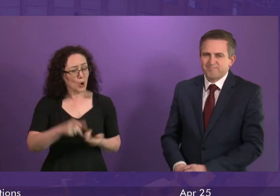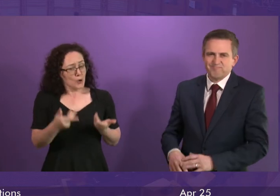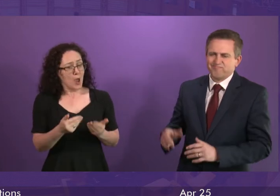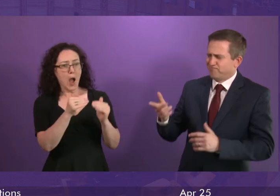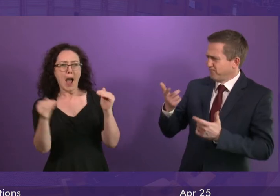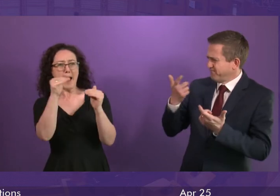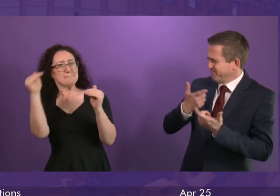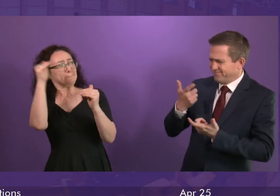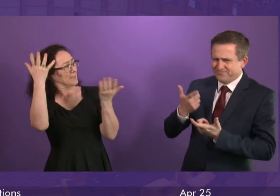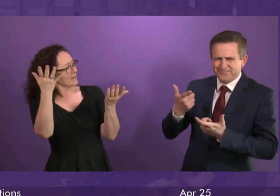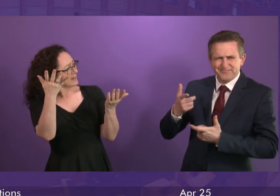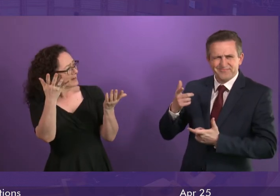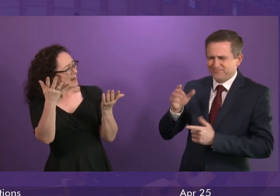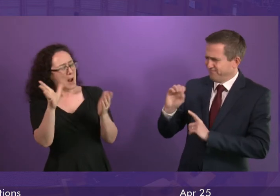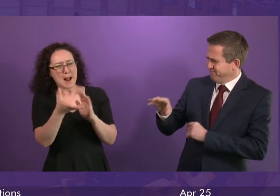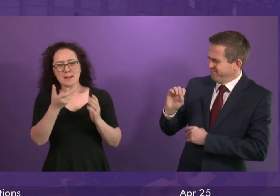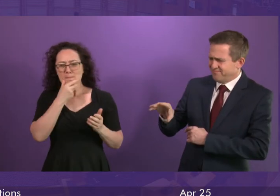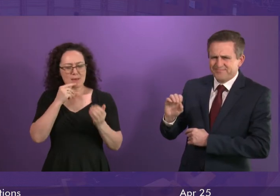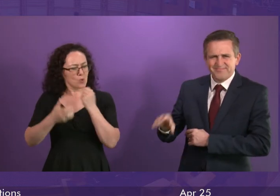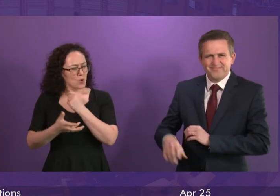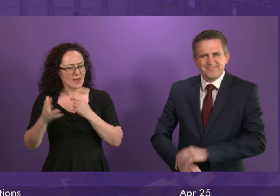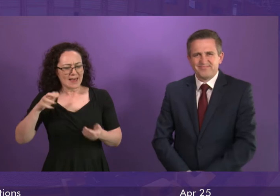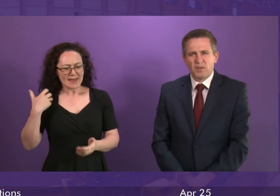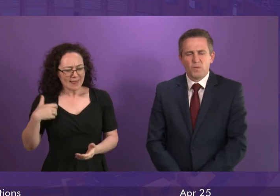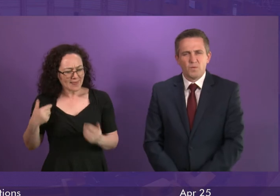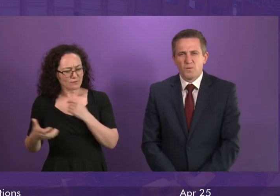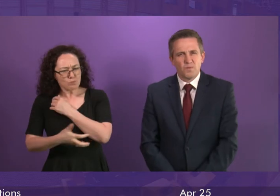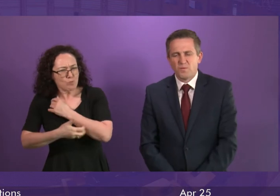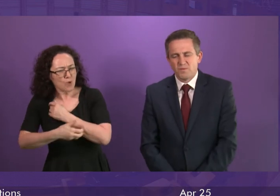of school leavers from the most deprived areas in higher education has gone up by eight percentage